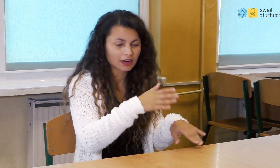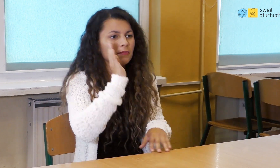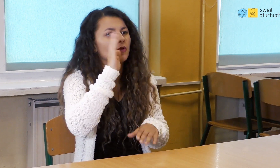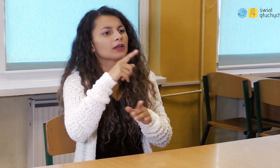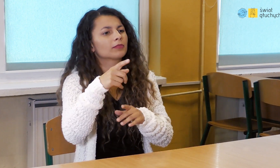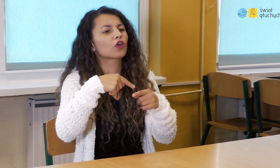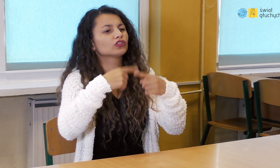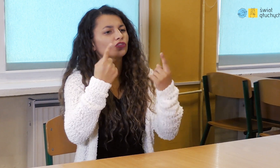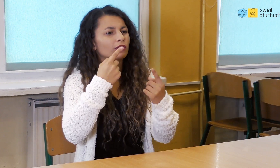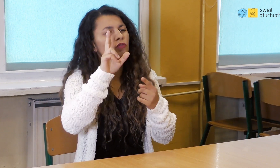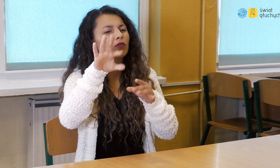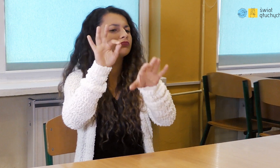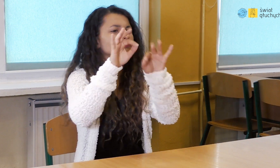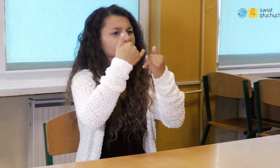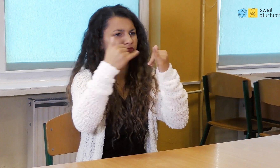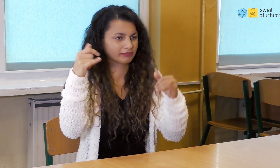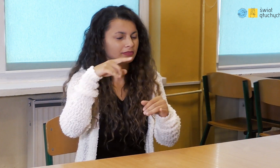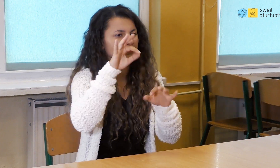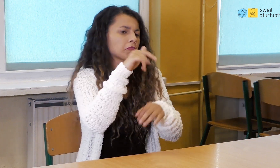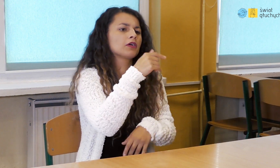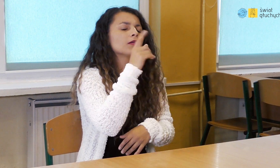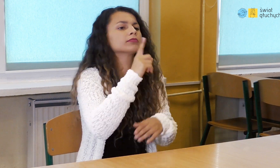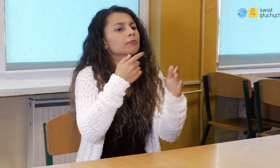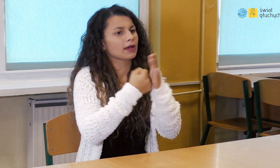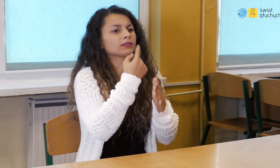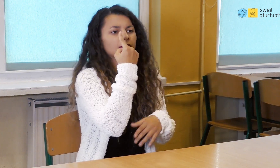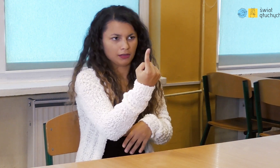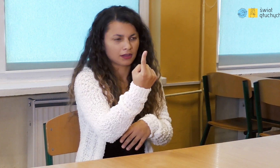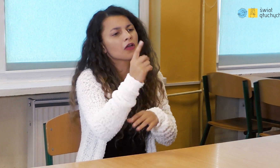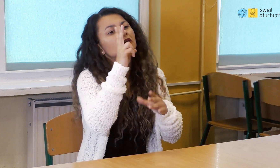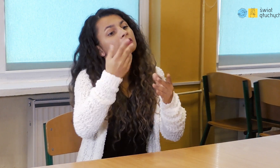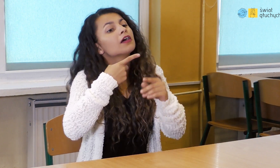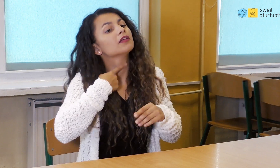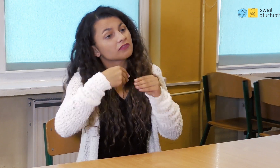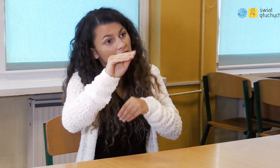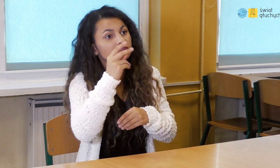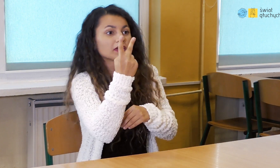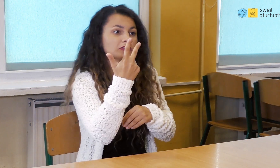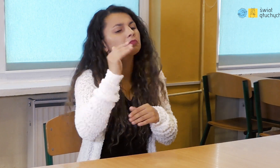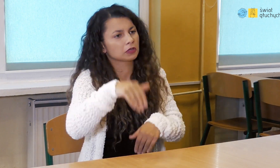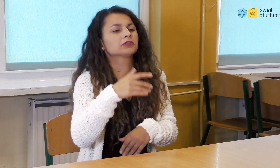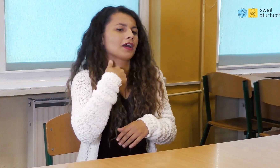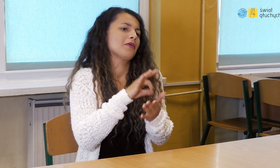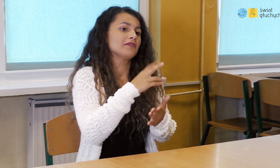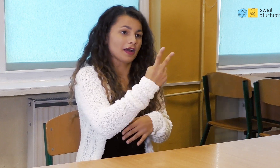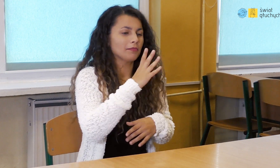And if someone wants to take advanced exams, they choose the subject(s) themselves (one or more). I chose two.